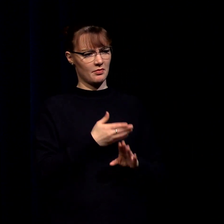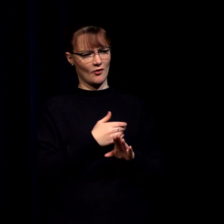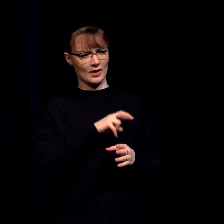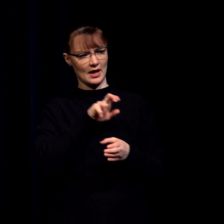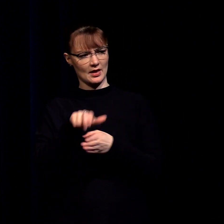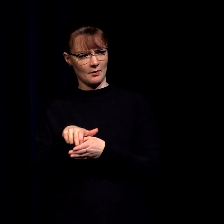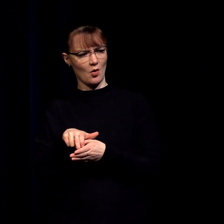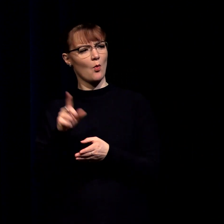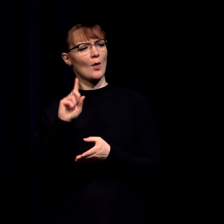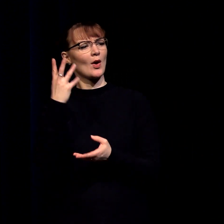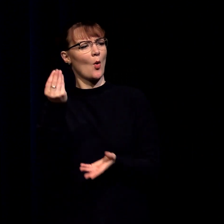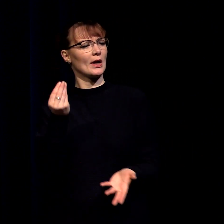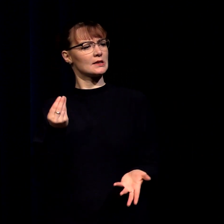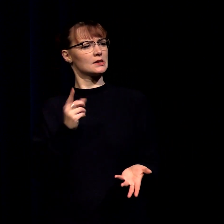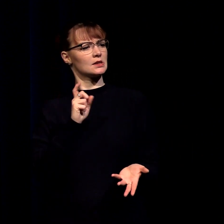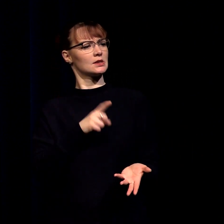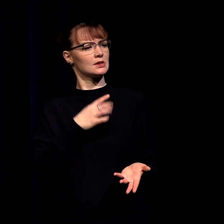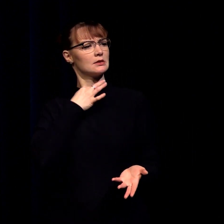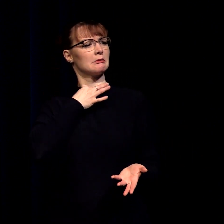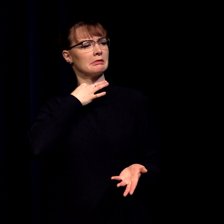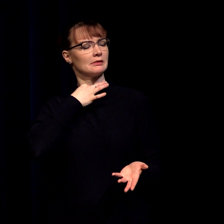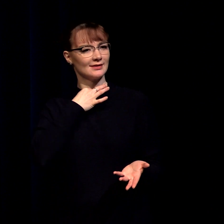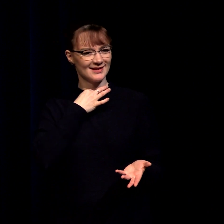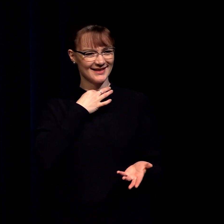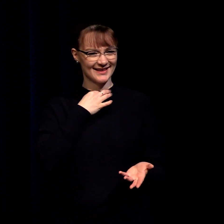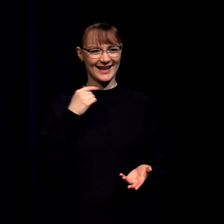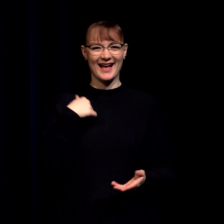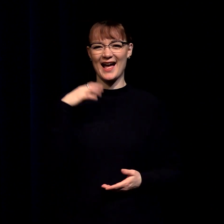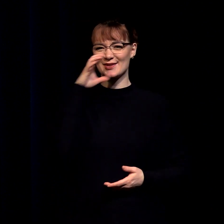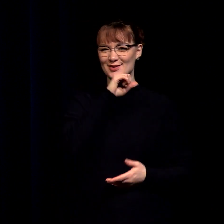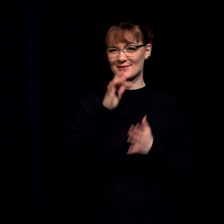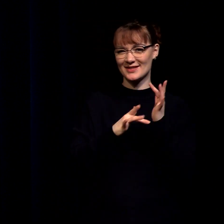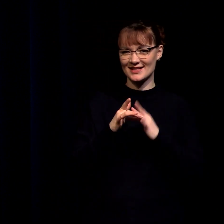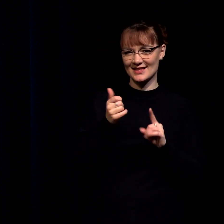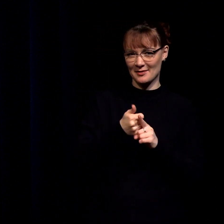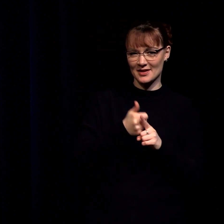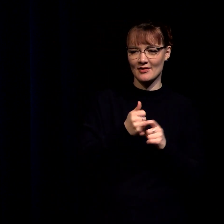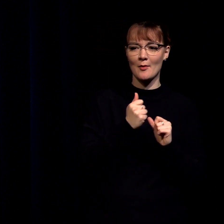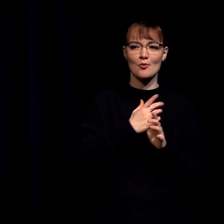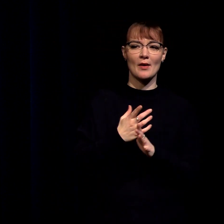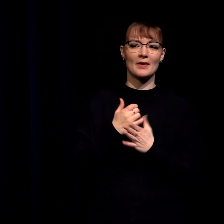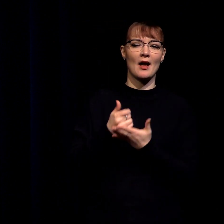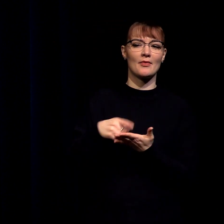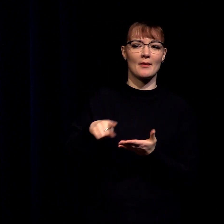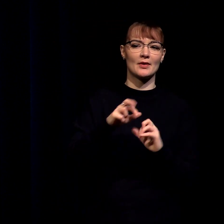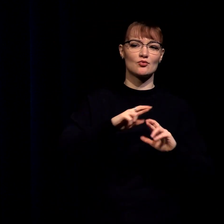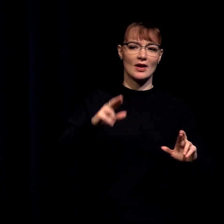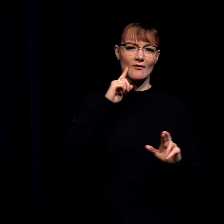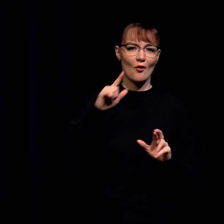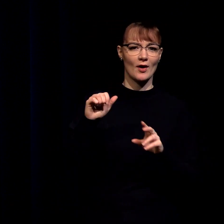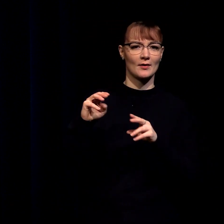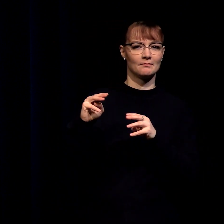are we going? And I would assume that Jesus preparing them for ministry, preparing them to be on mission might even just tell